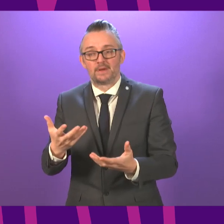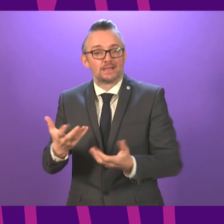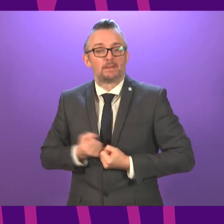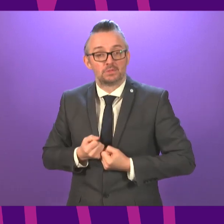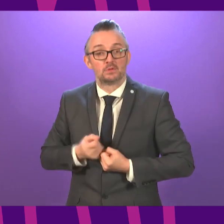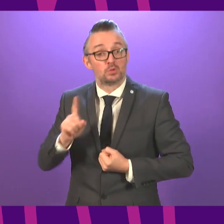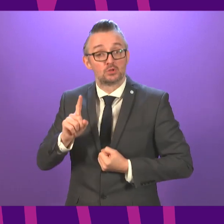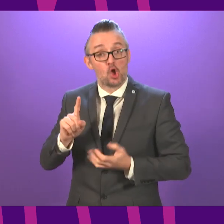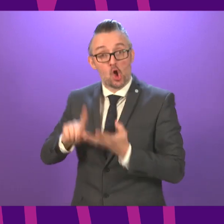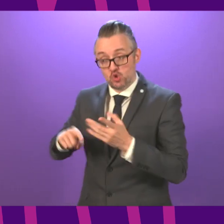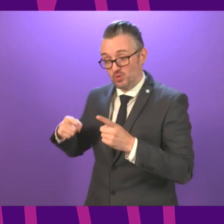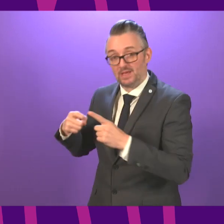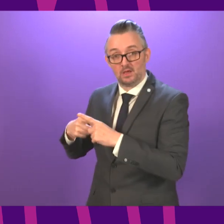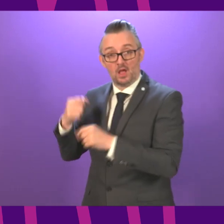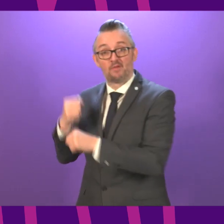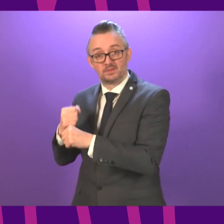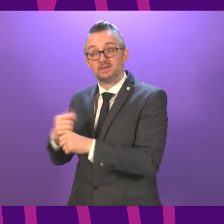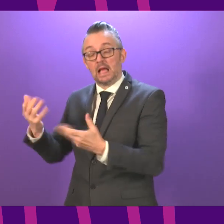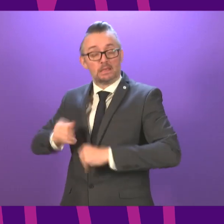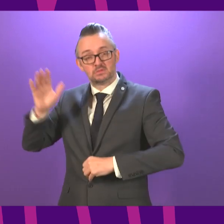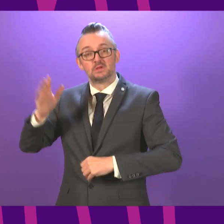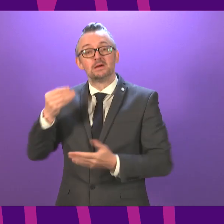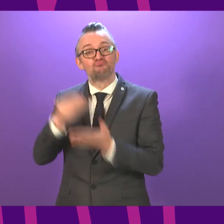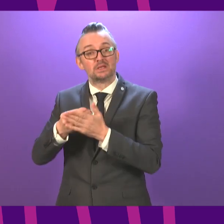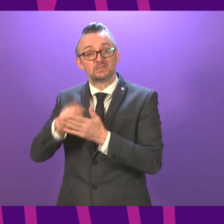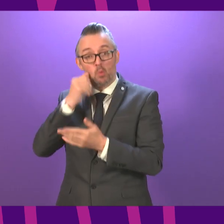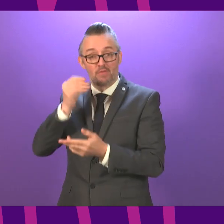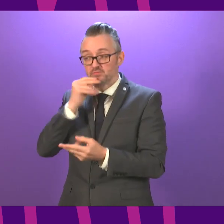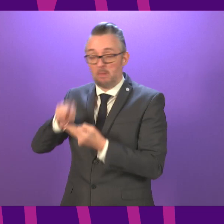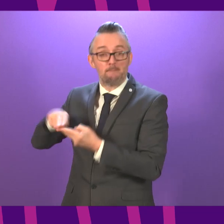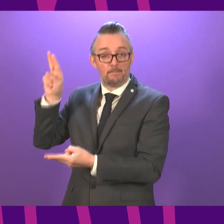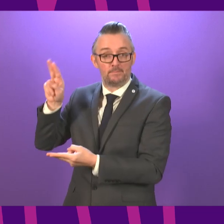that there will be an increase in prices. When the UK Government says that a price